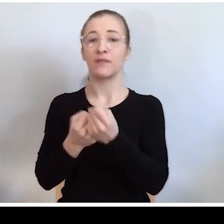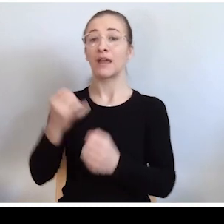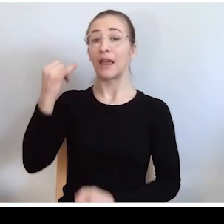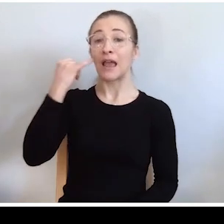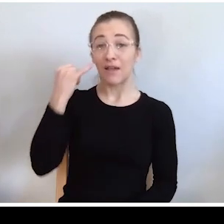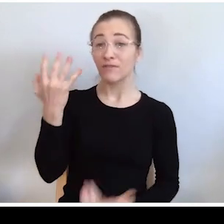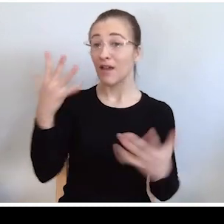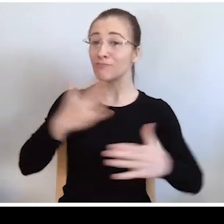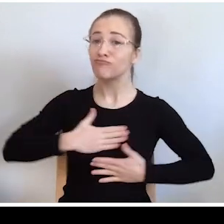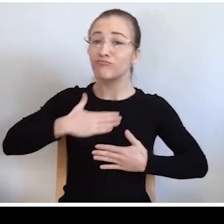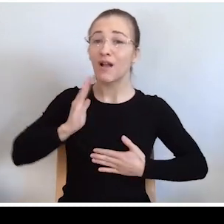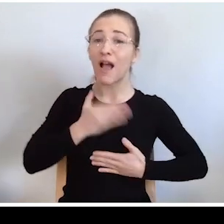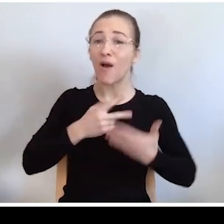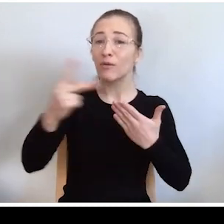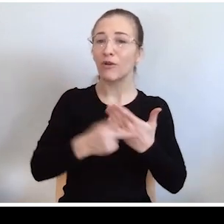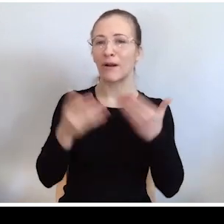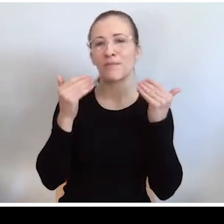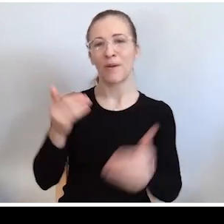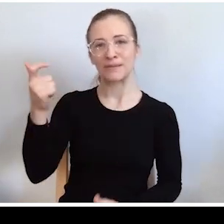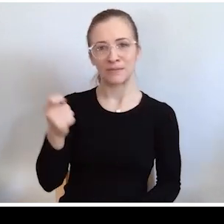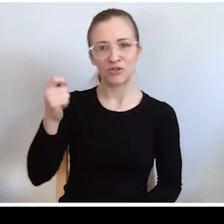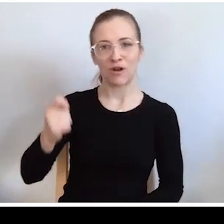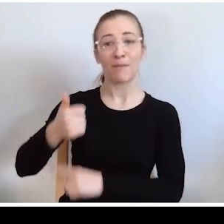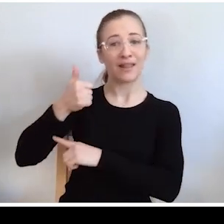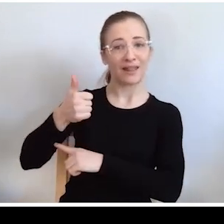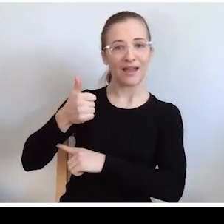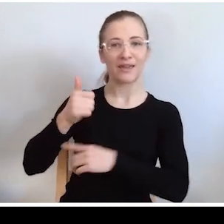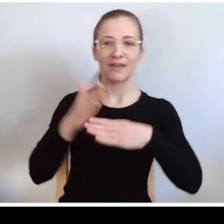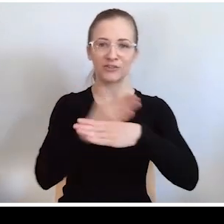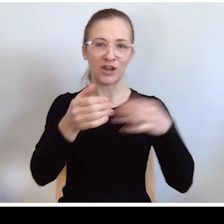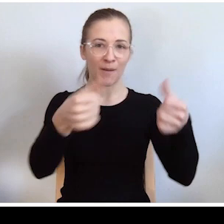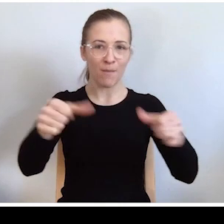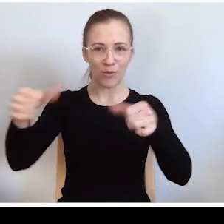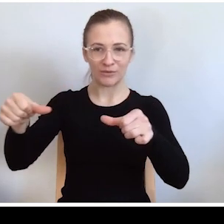If you enjoyed our program, make sure to subscribe, like, and share this post.